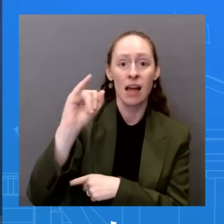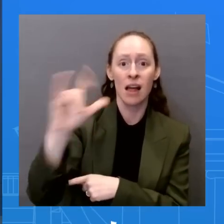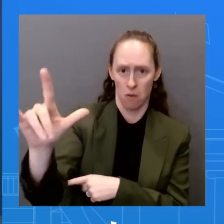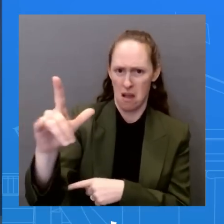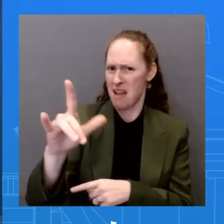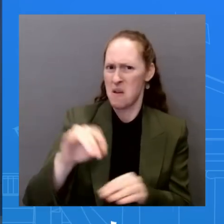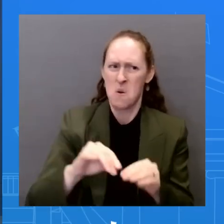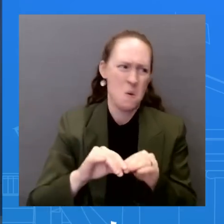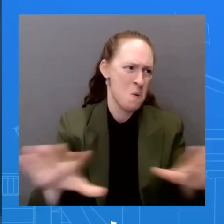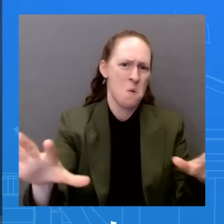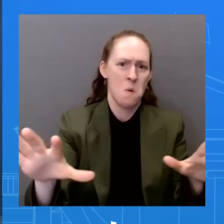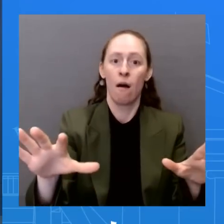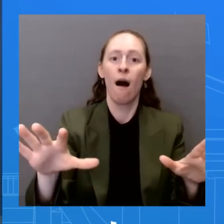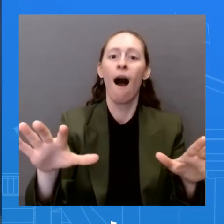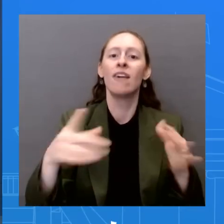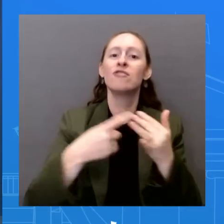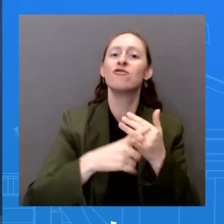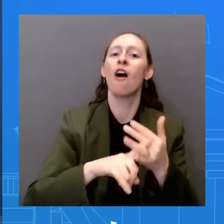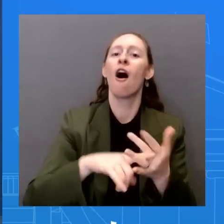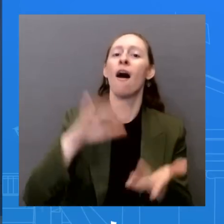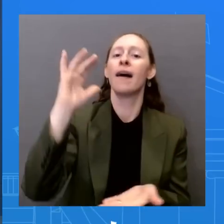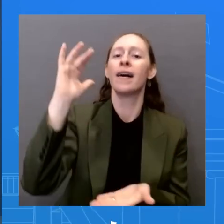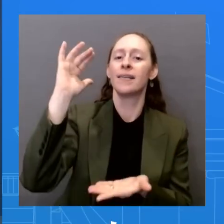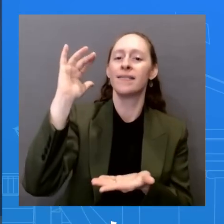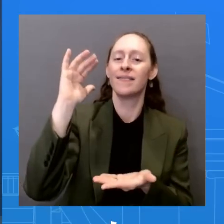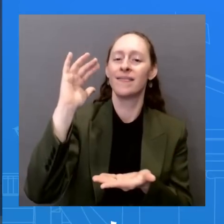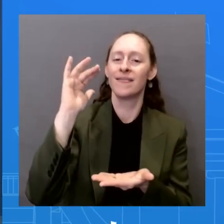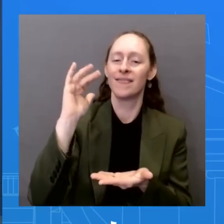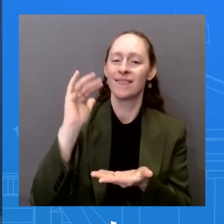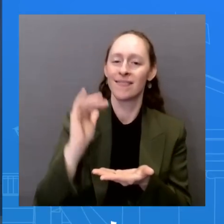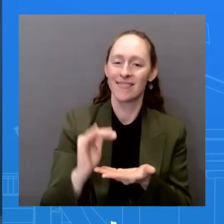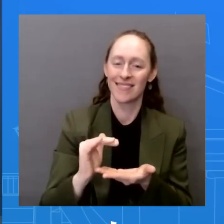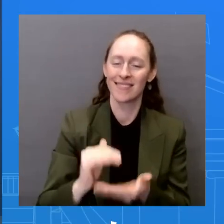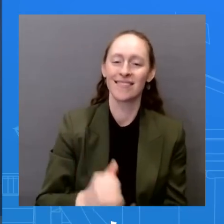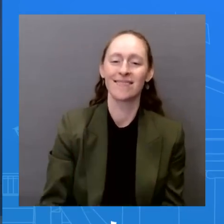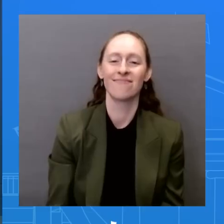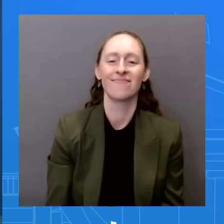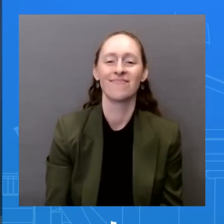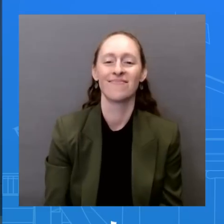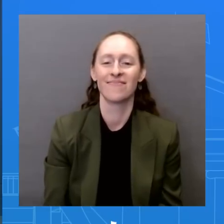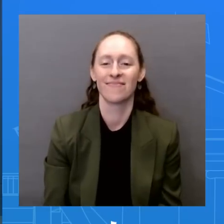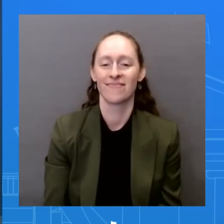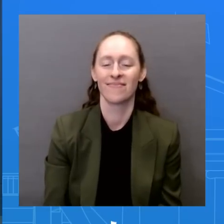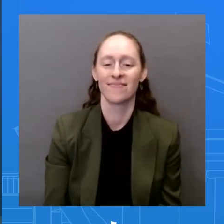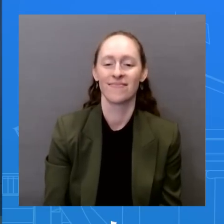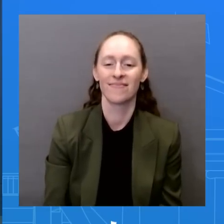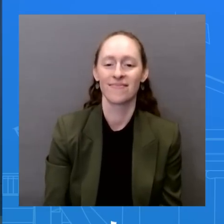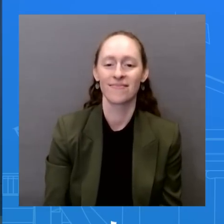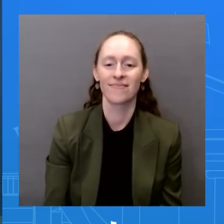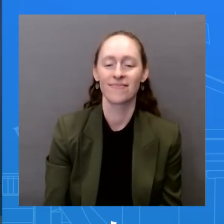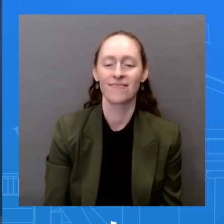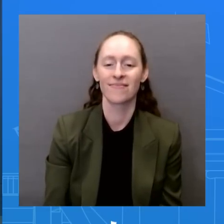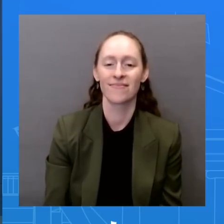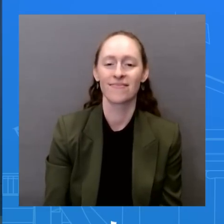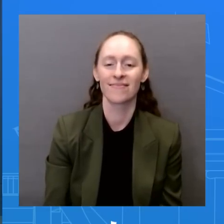in growth rates over the last month. To put a finer point to it, back in July, CDC estimated